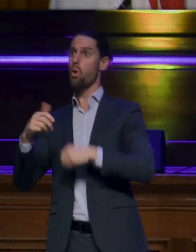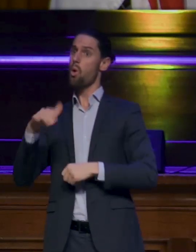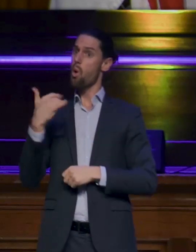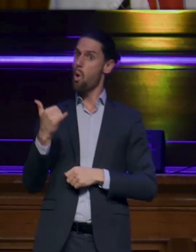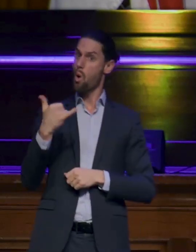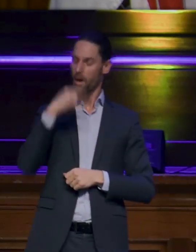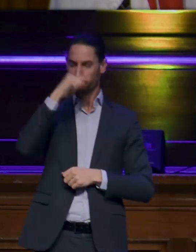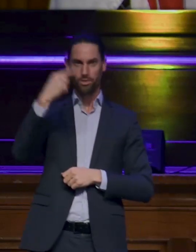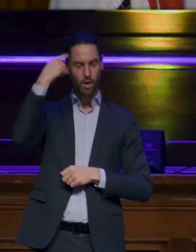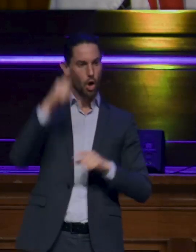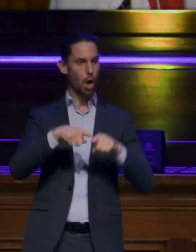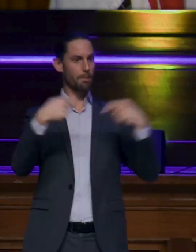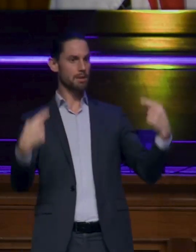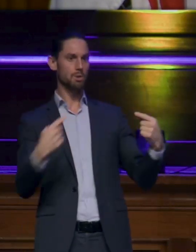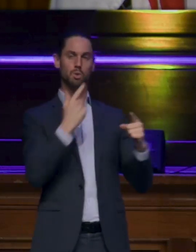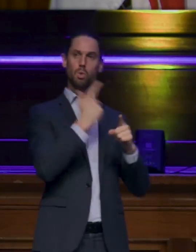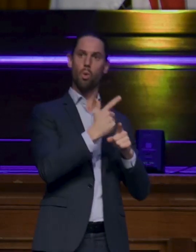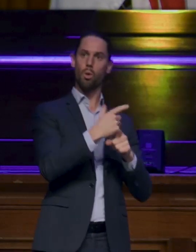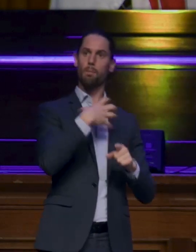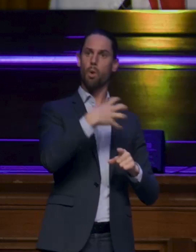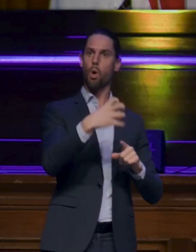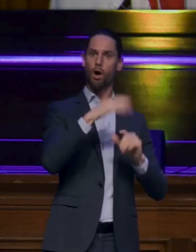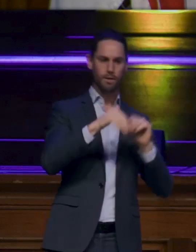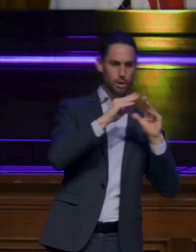you can talk about hope you can talk about solutions to the problems that we